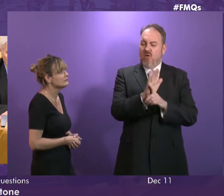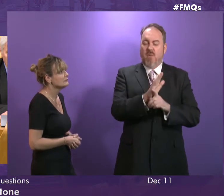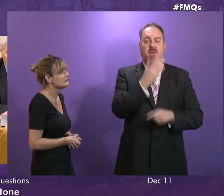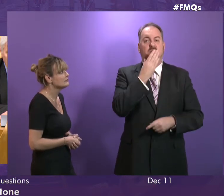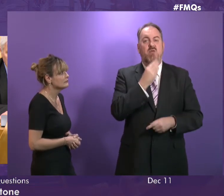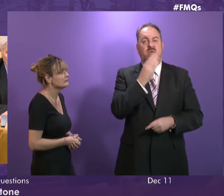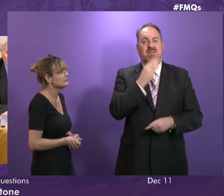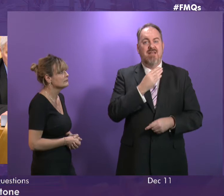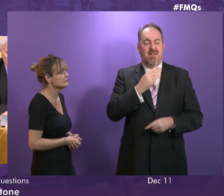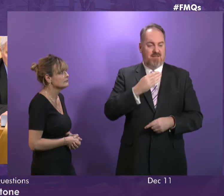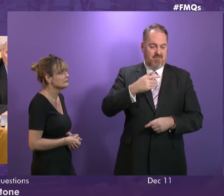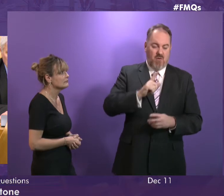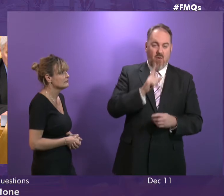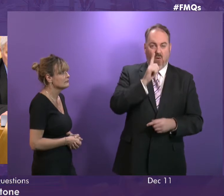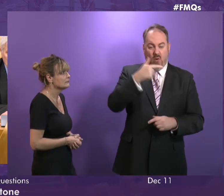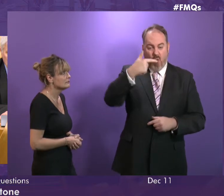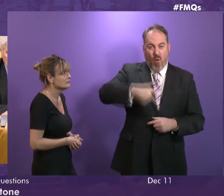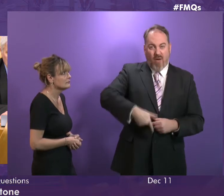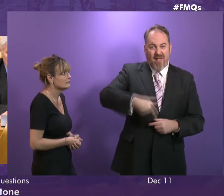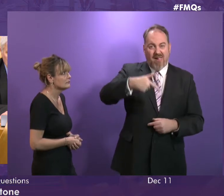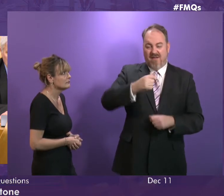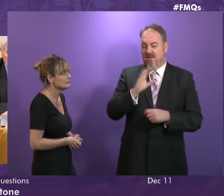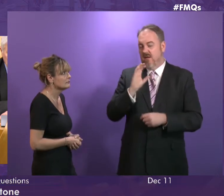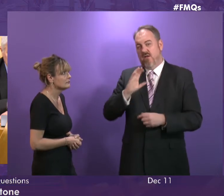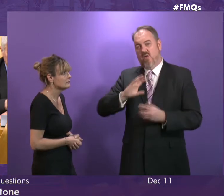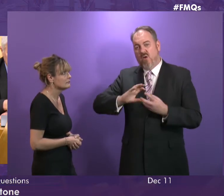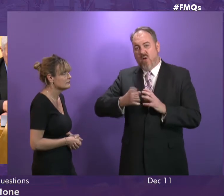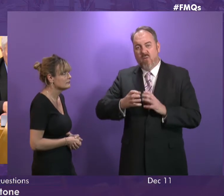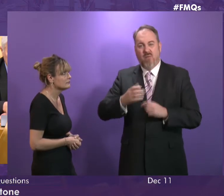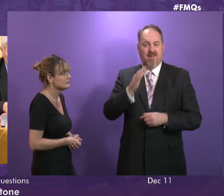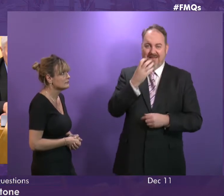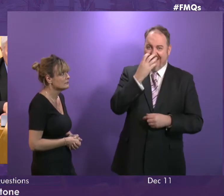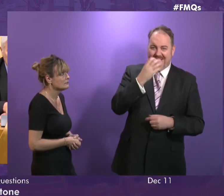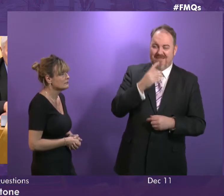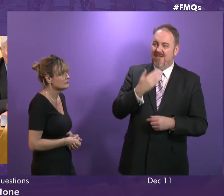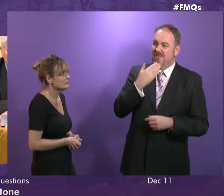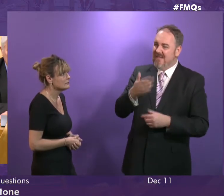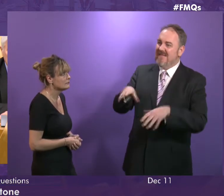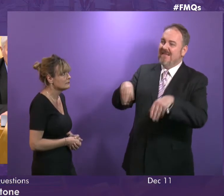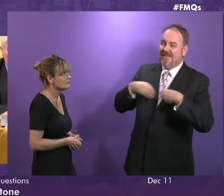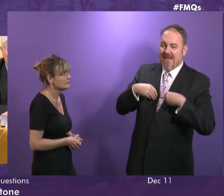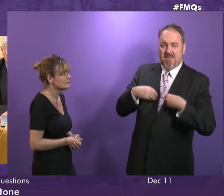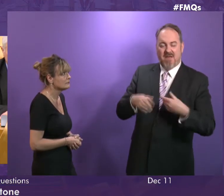“the point of no return”. Will the First Minister accept the science, as the progressive New Zealand Government